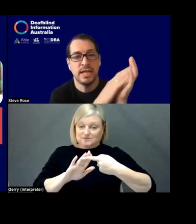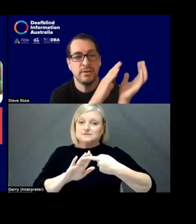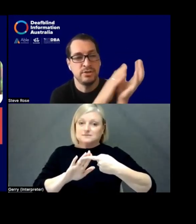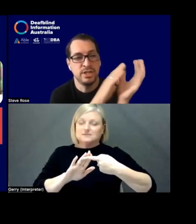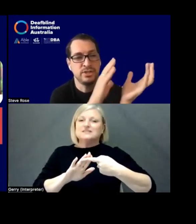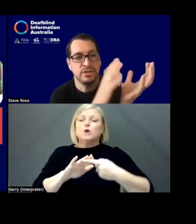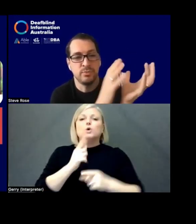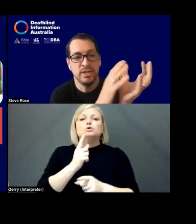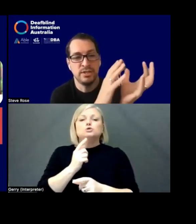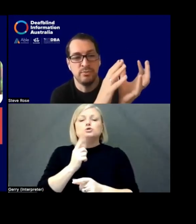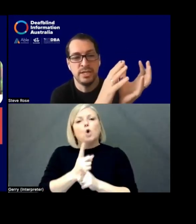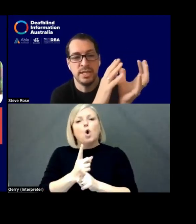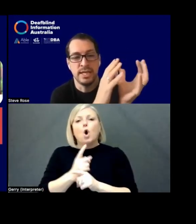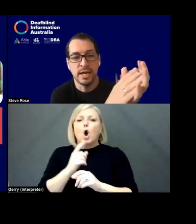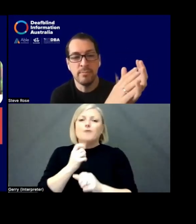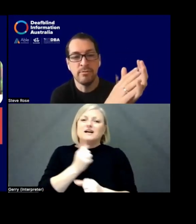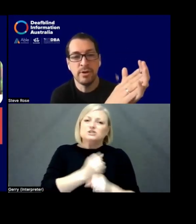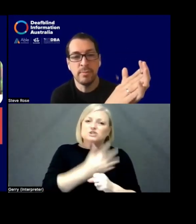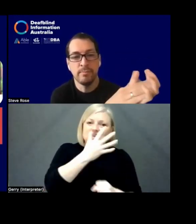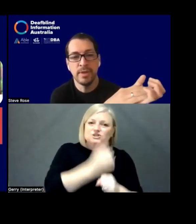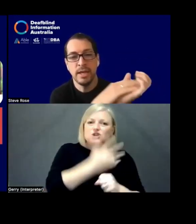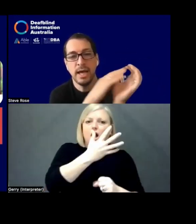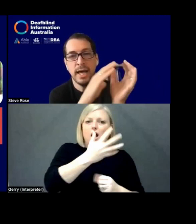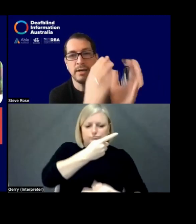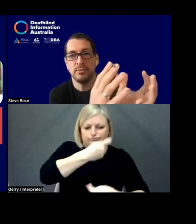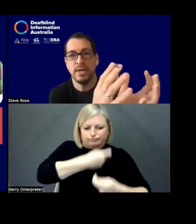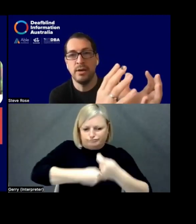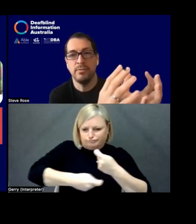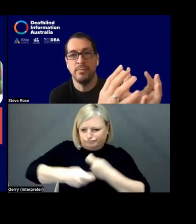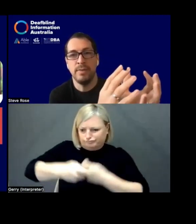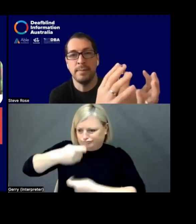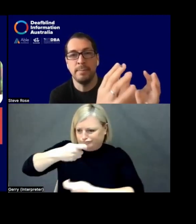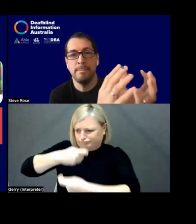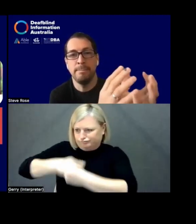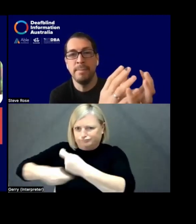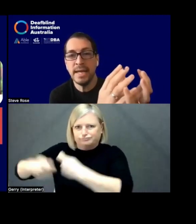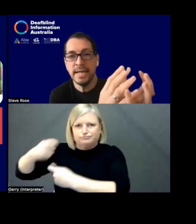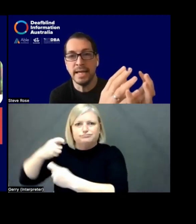How do gestures, where do they come from? How do we help them make meaning?